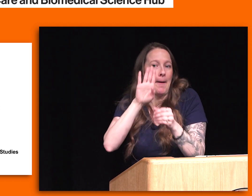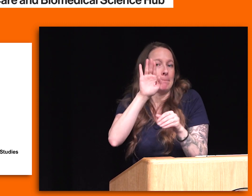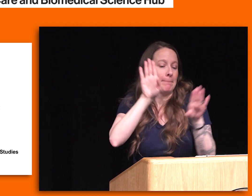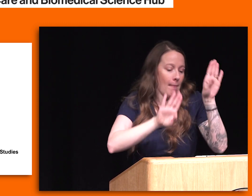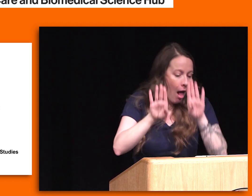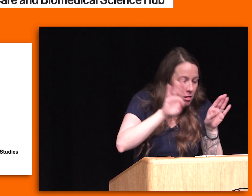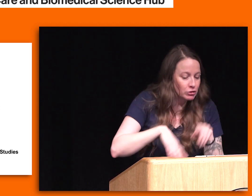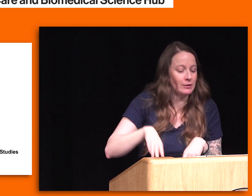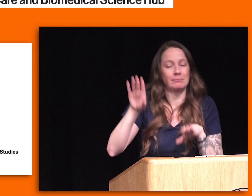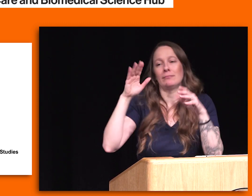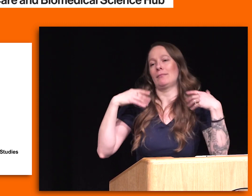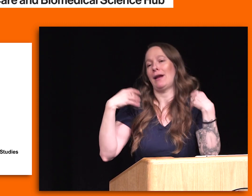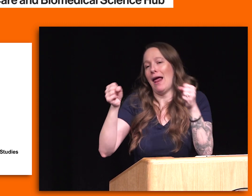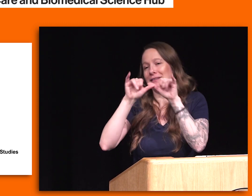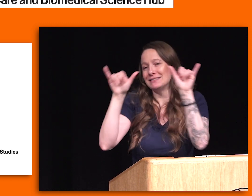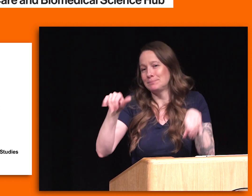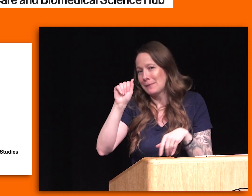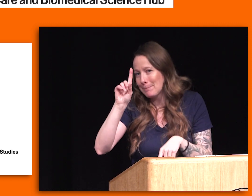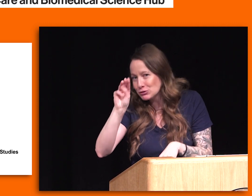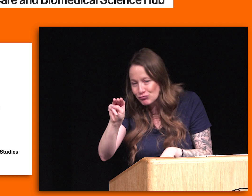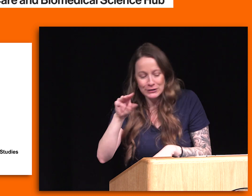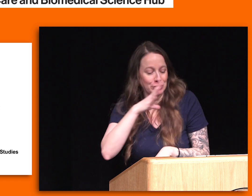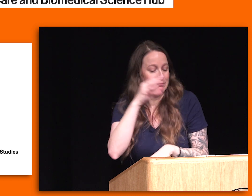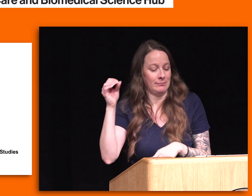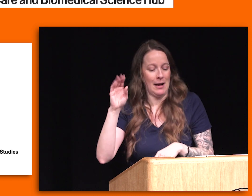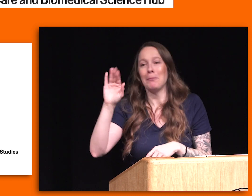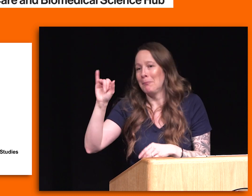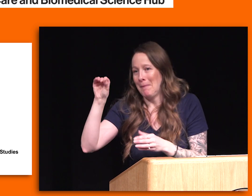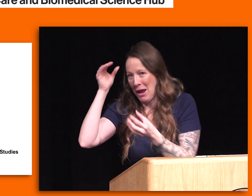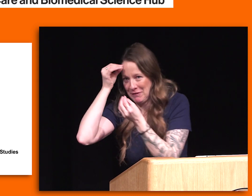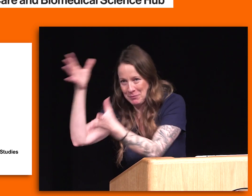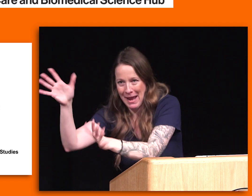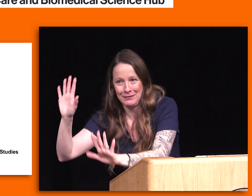I focused on biology, health systems administration,